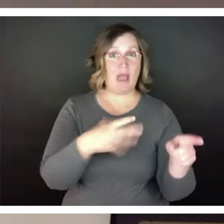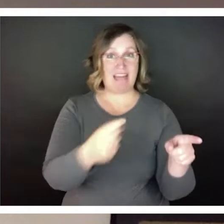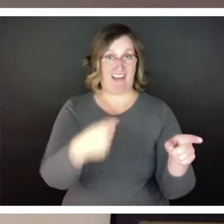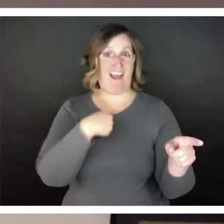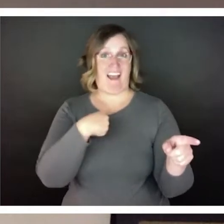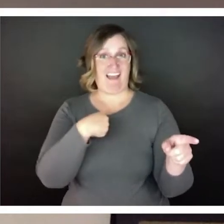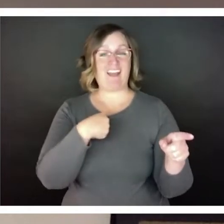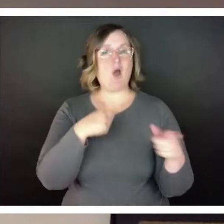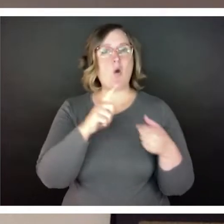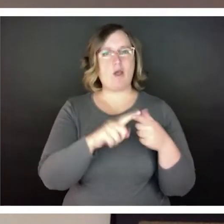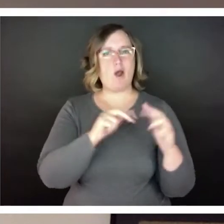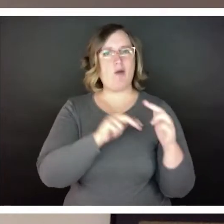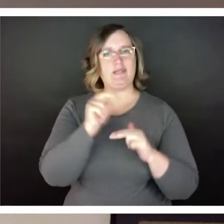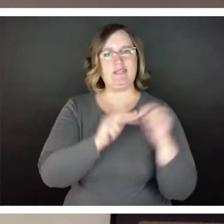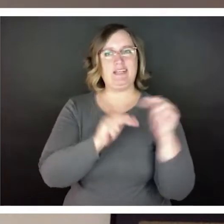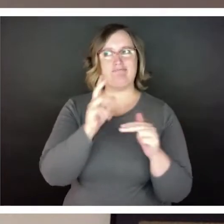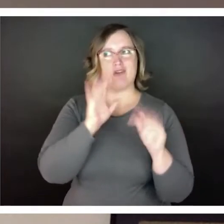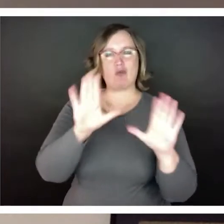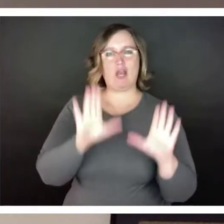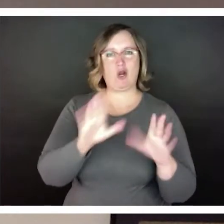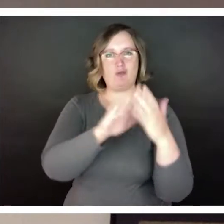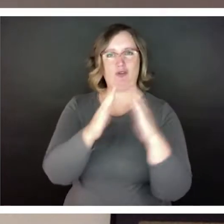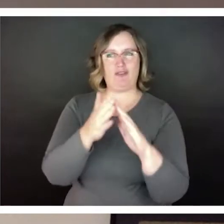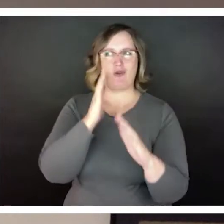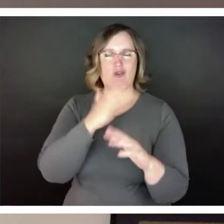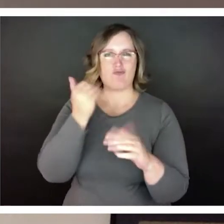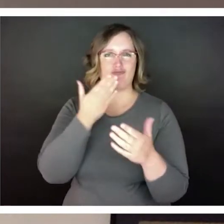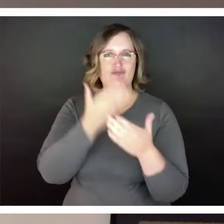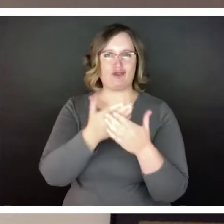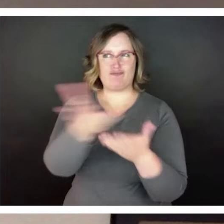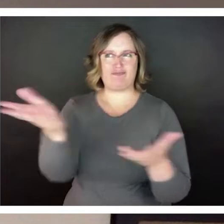and weaving community for the greater good. What I know to be true about what the last year has asked us